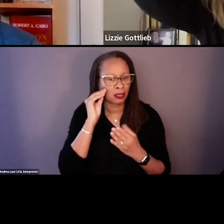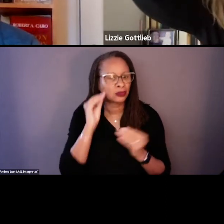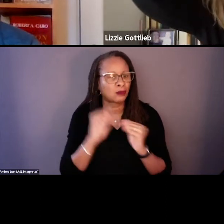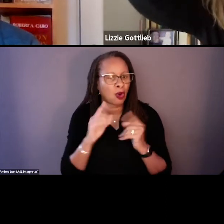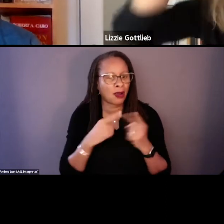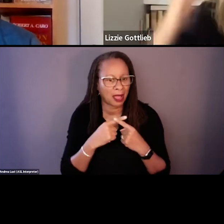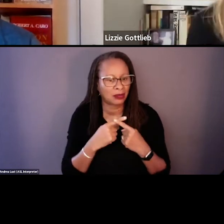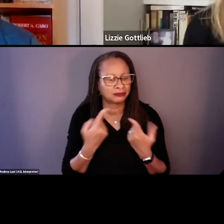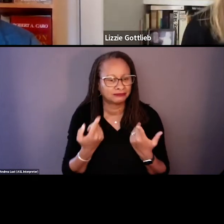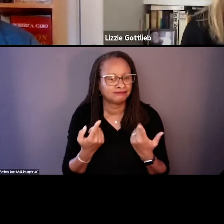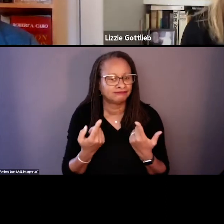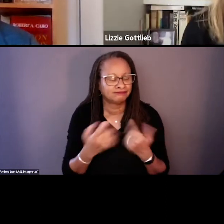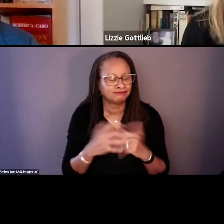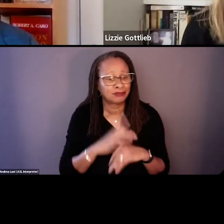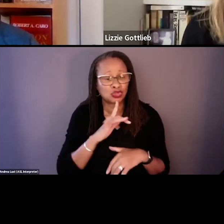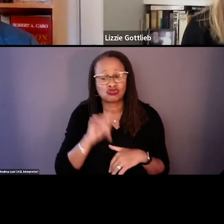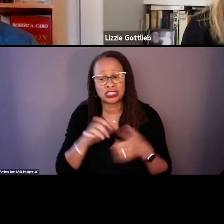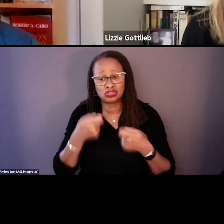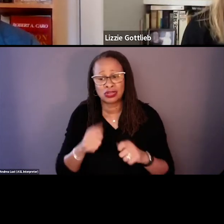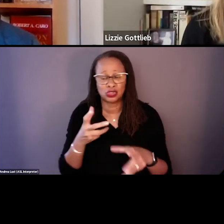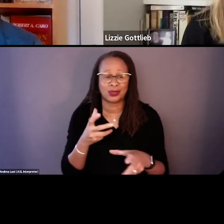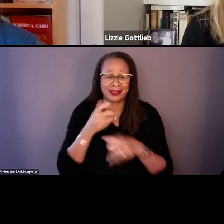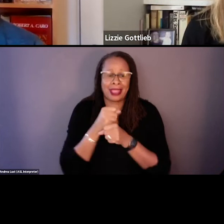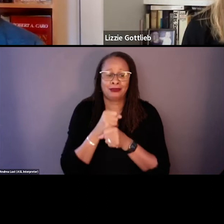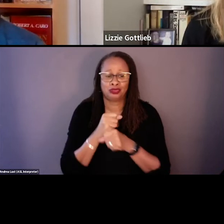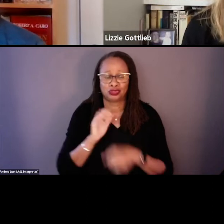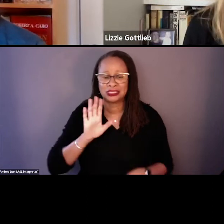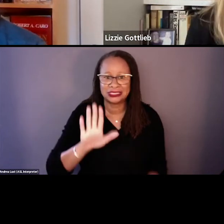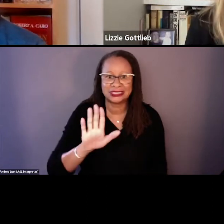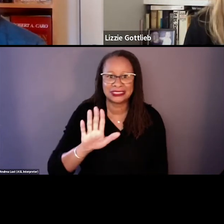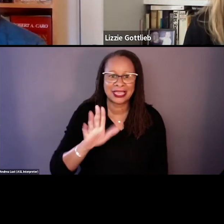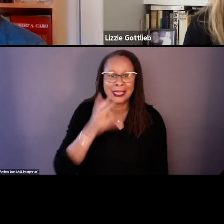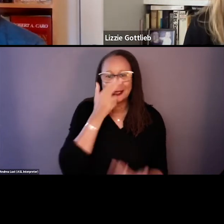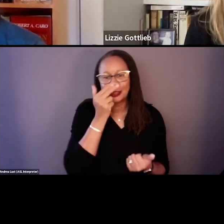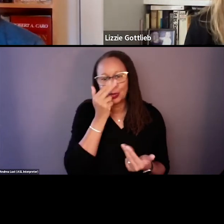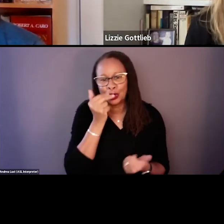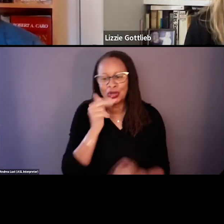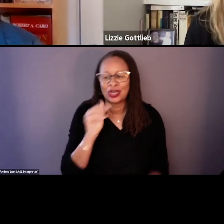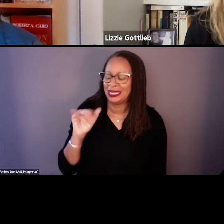and a little bit more about what he does. But it was really just kind of trying to capture his